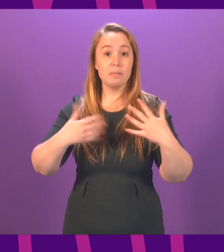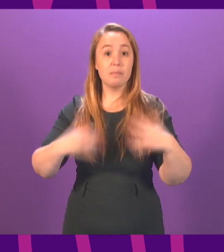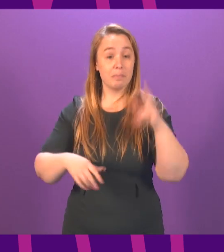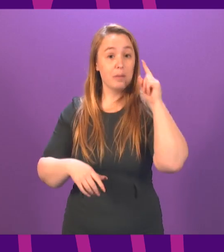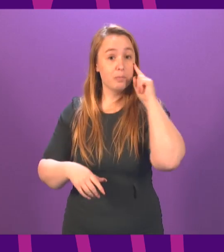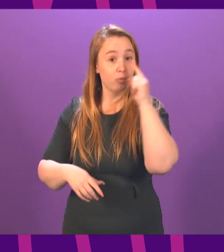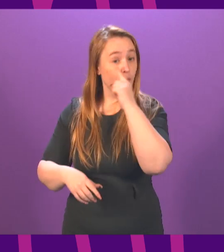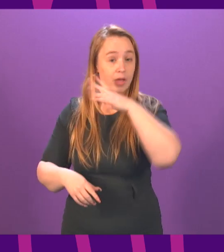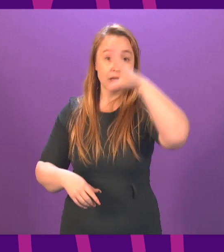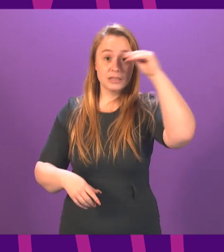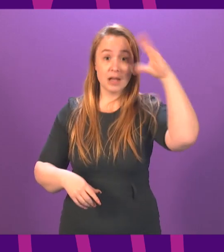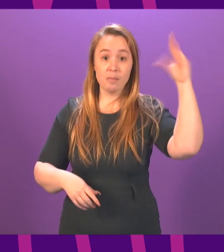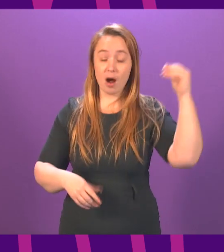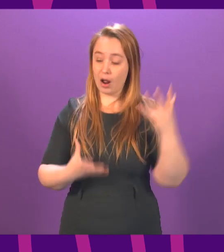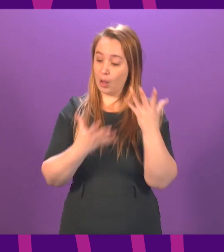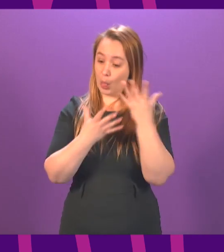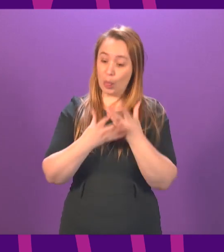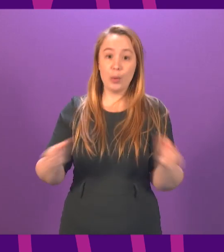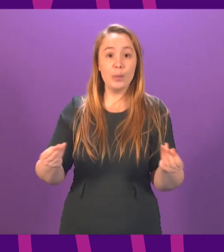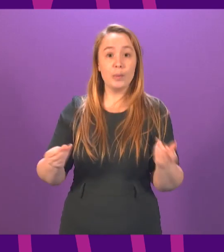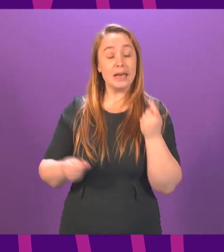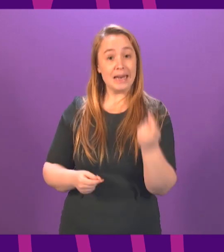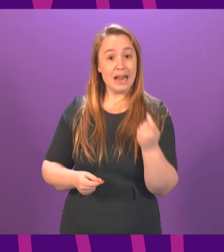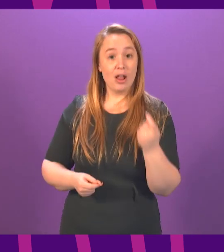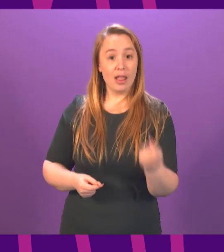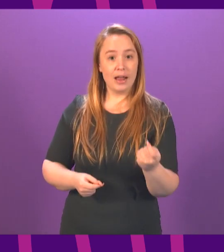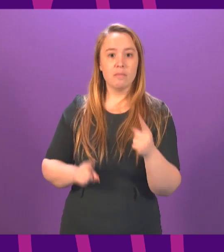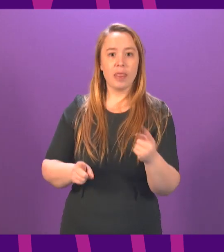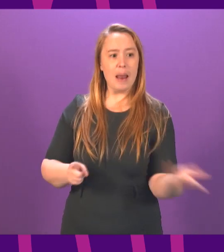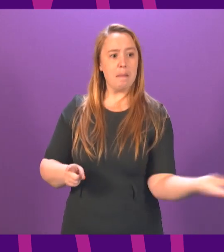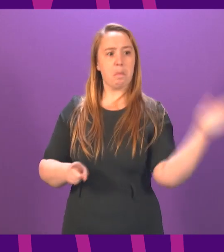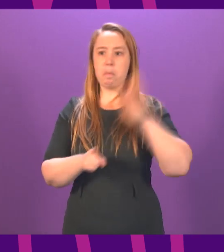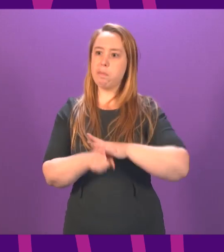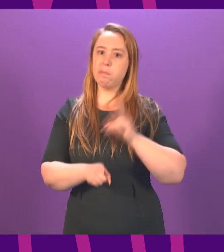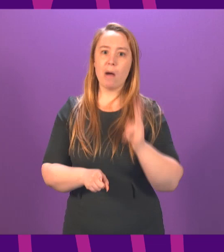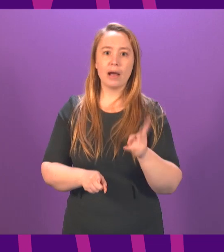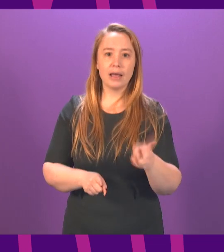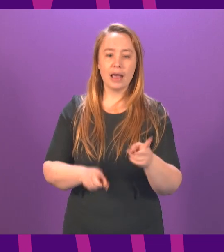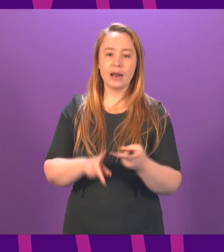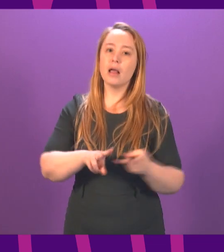lesson. If we want to get back to any semblance of domestic normality during the next few months,